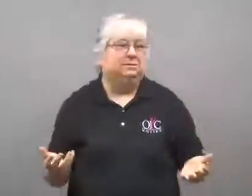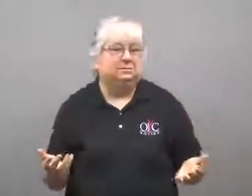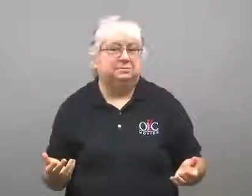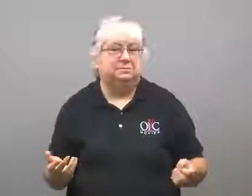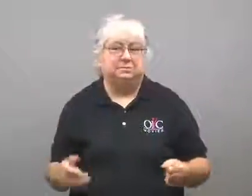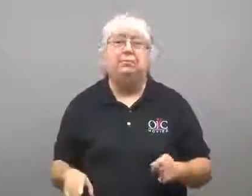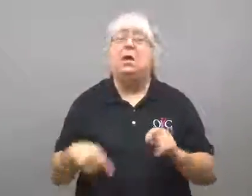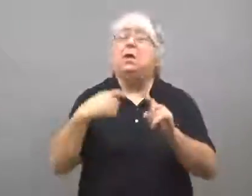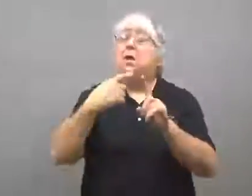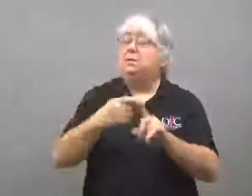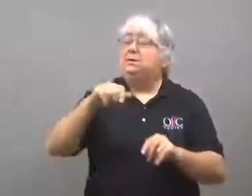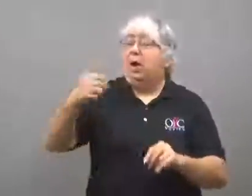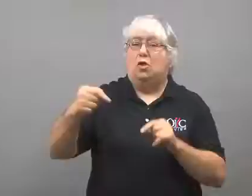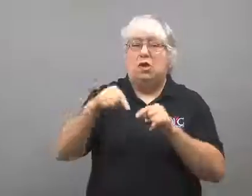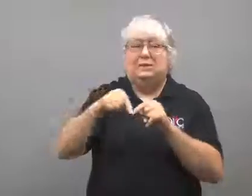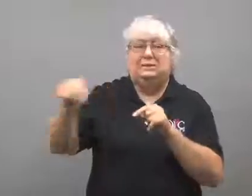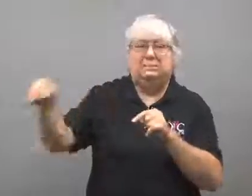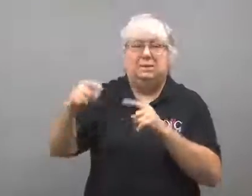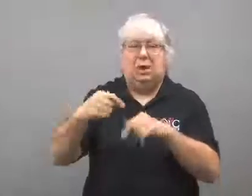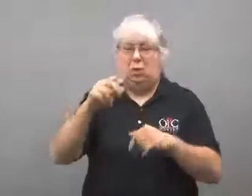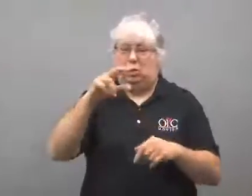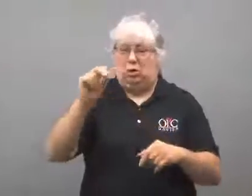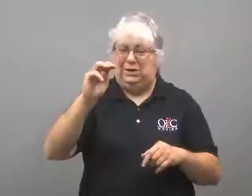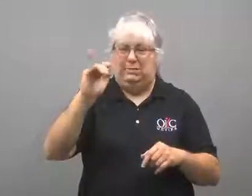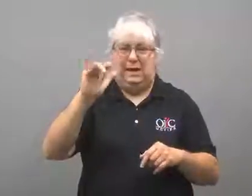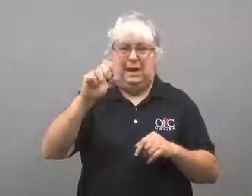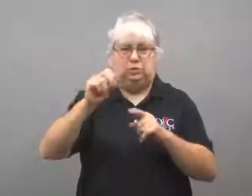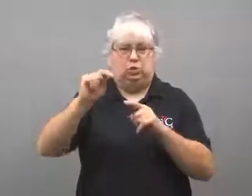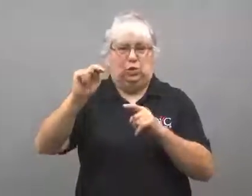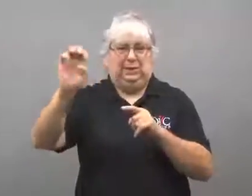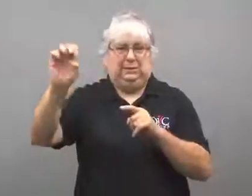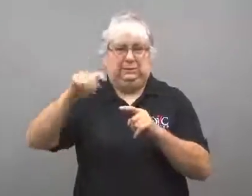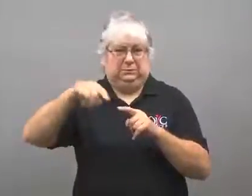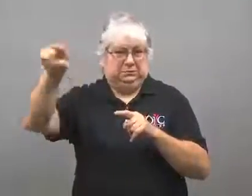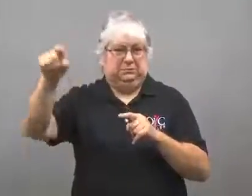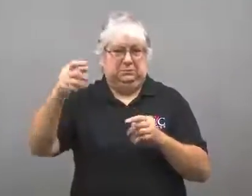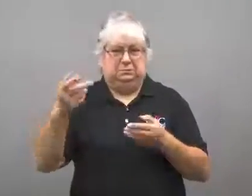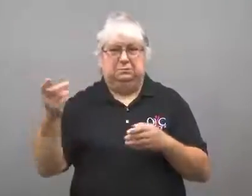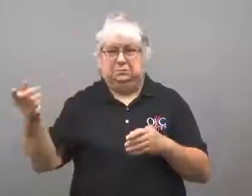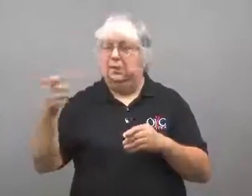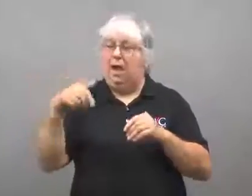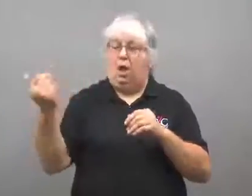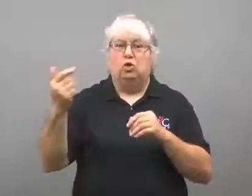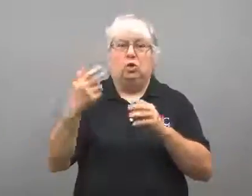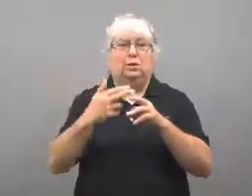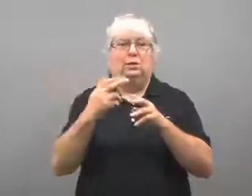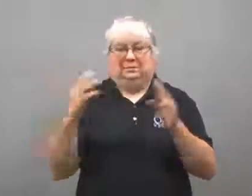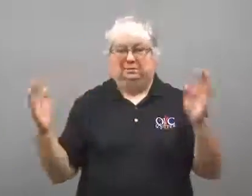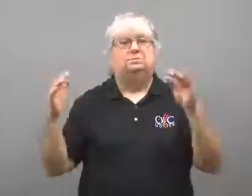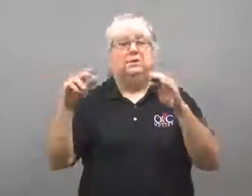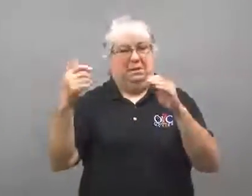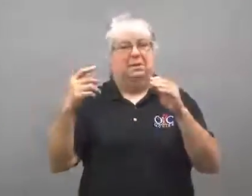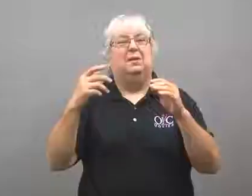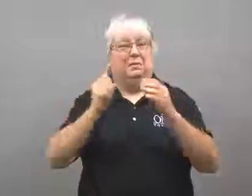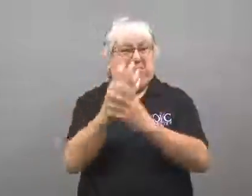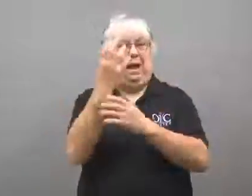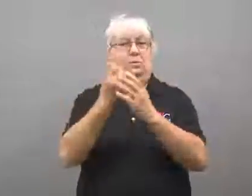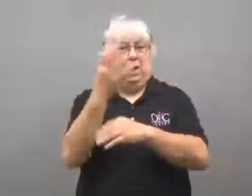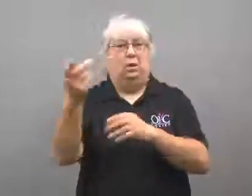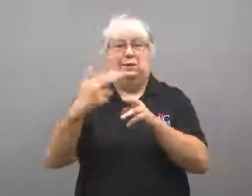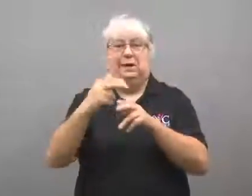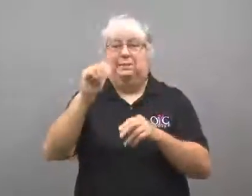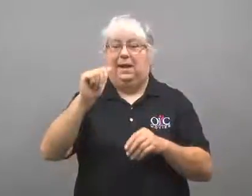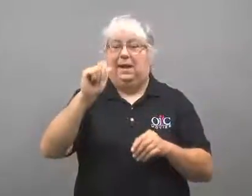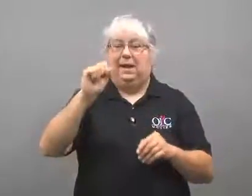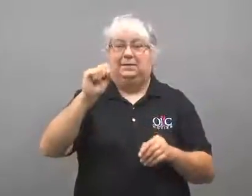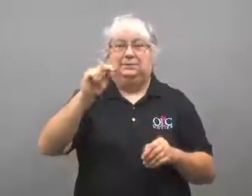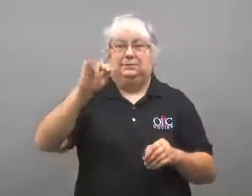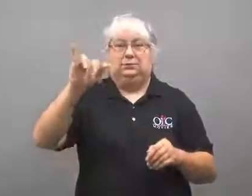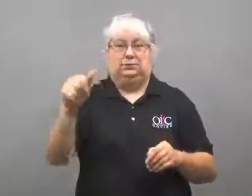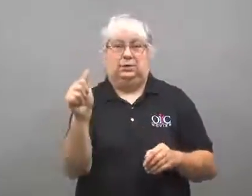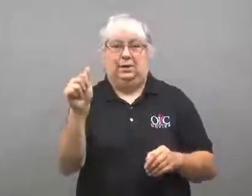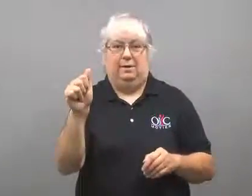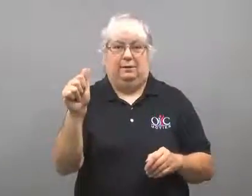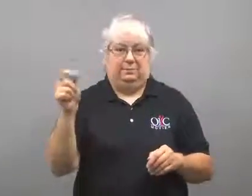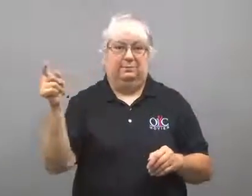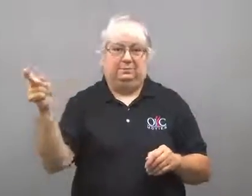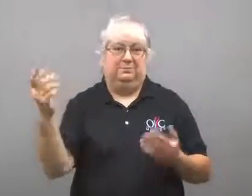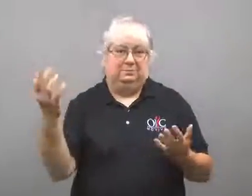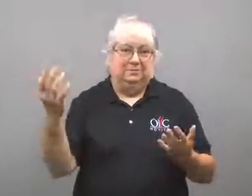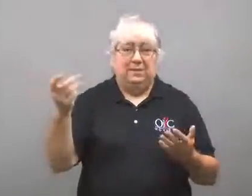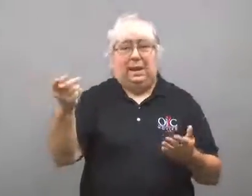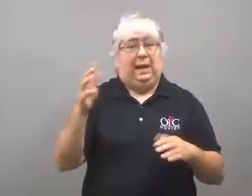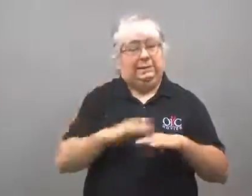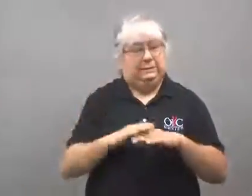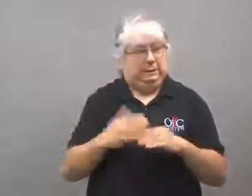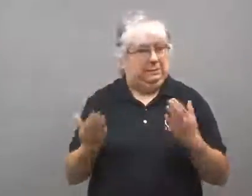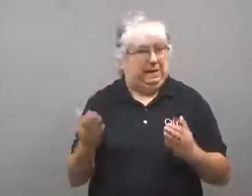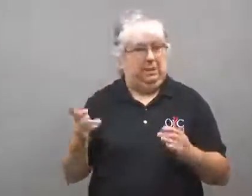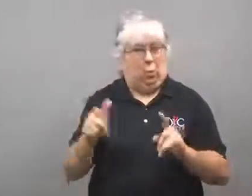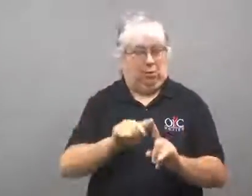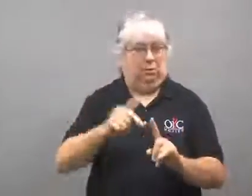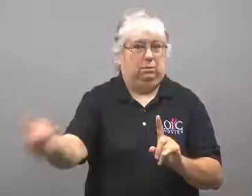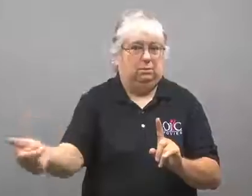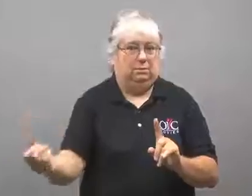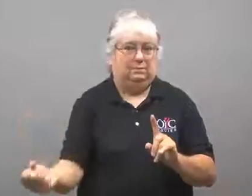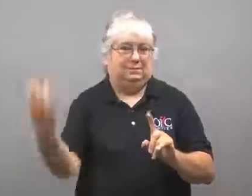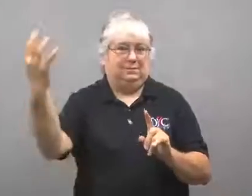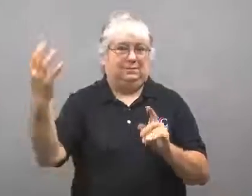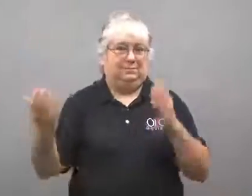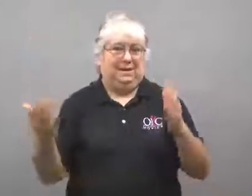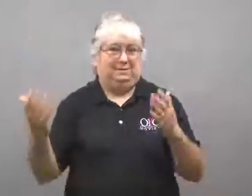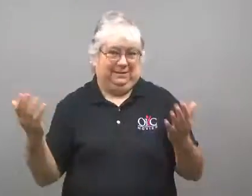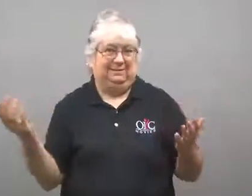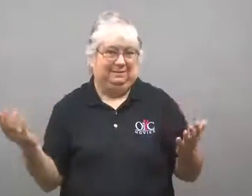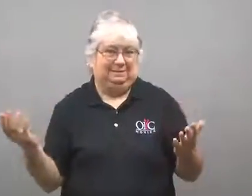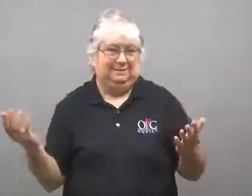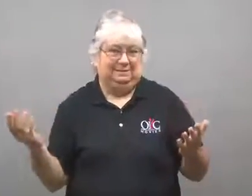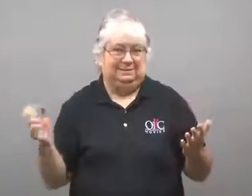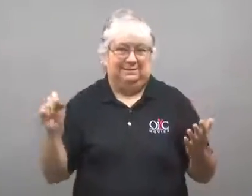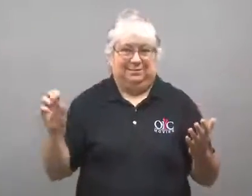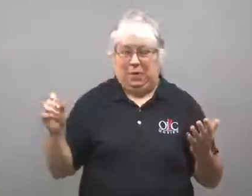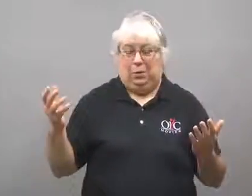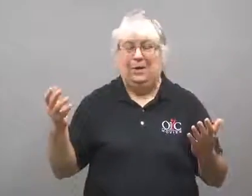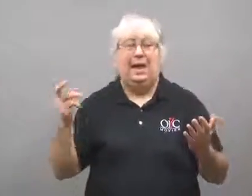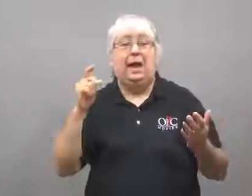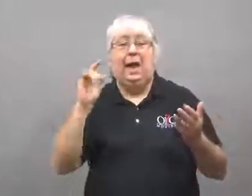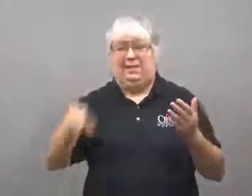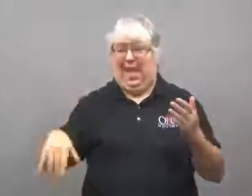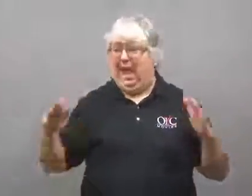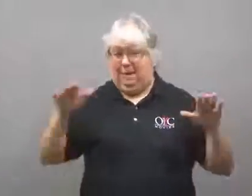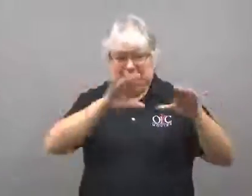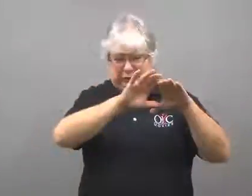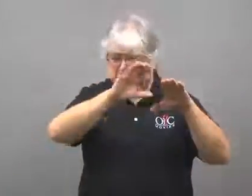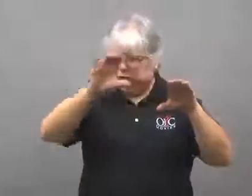The Askja volcano is about 30 miles away.